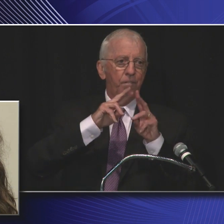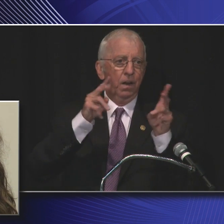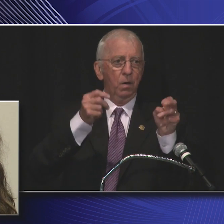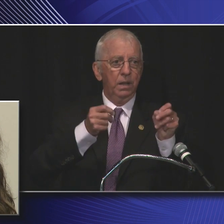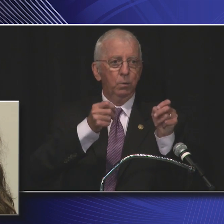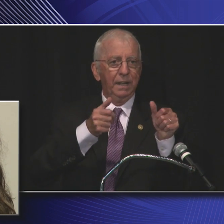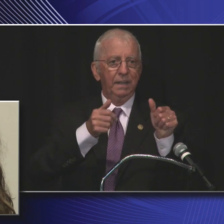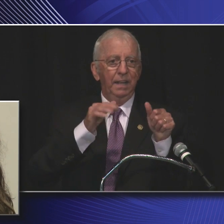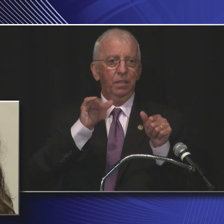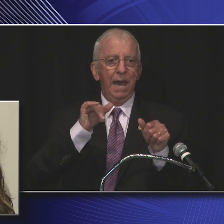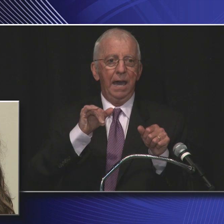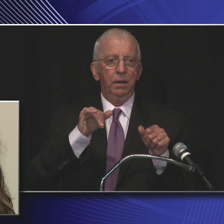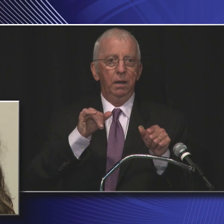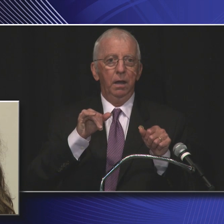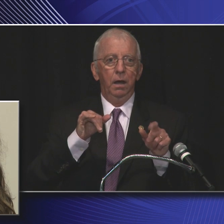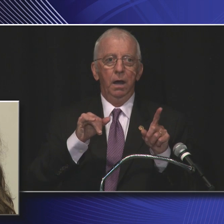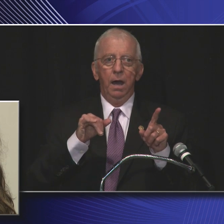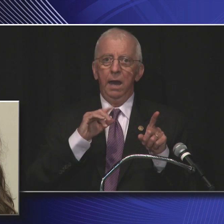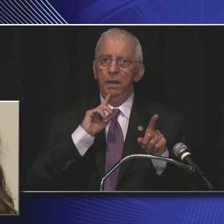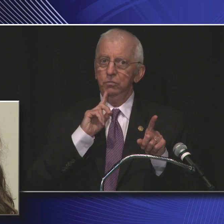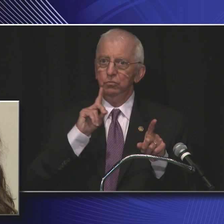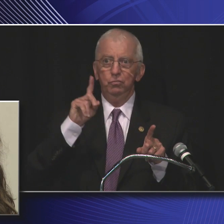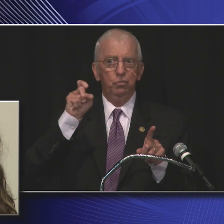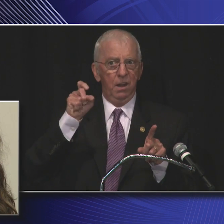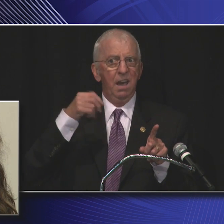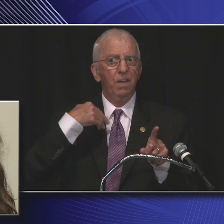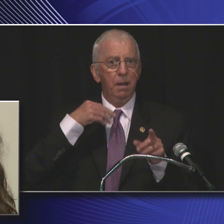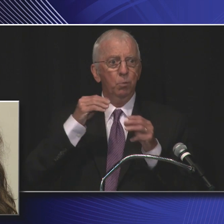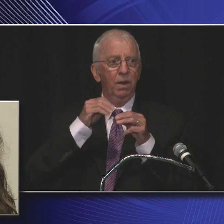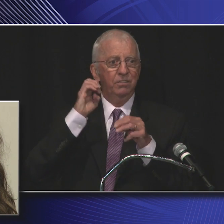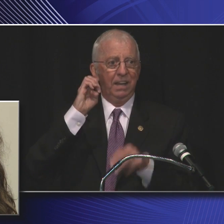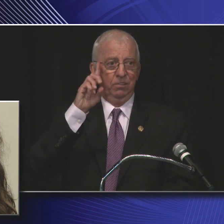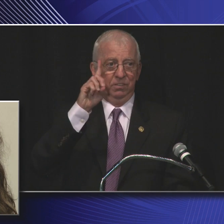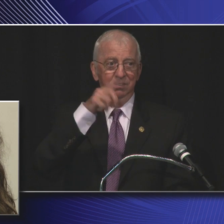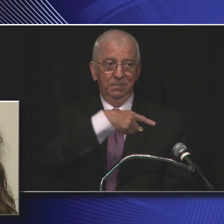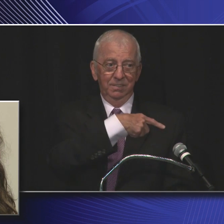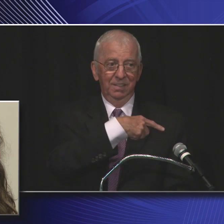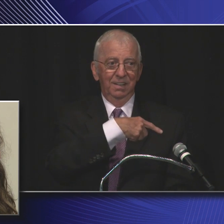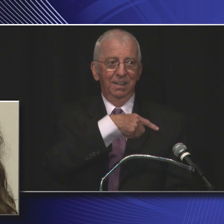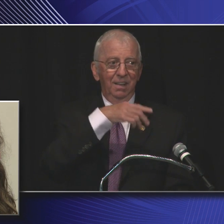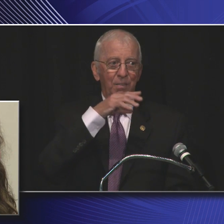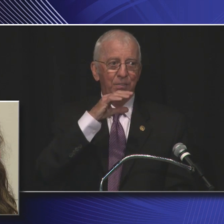very quickly that I should have had more education.